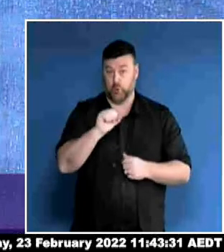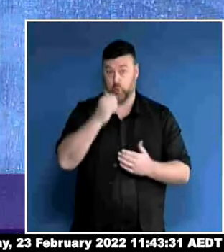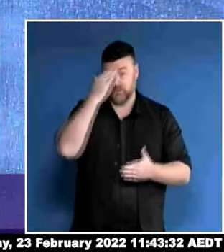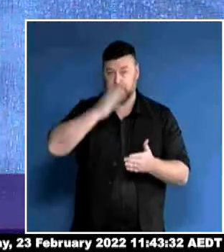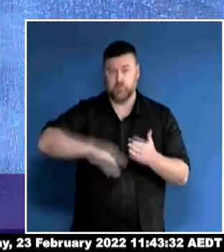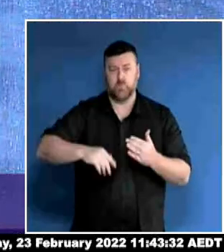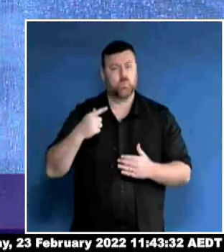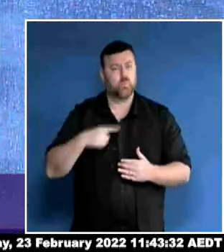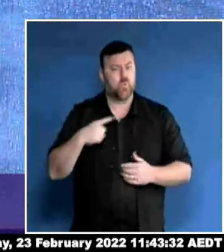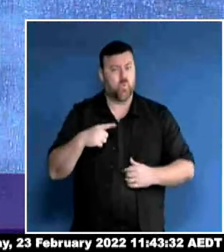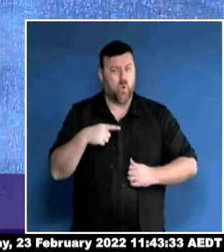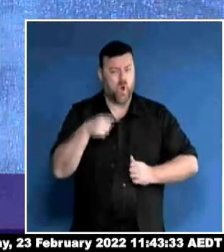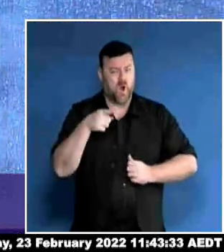job being offered to you?